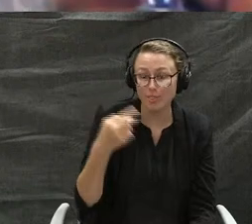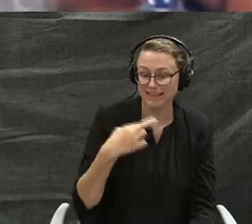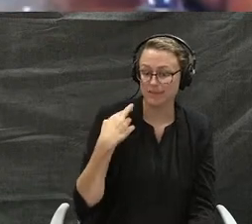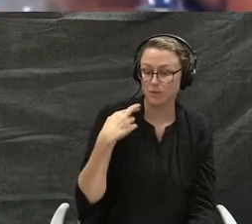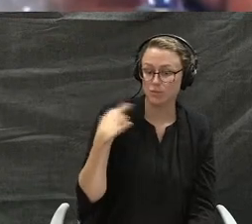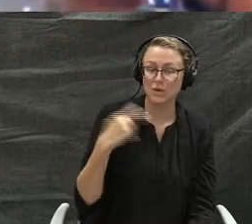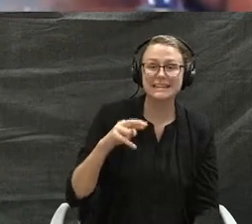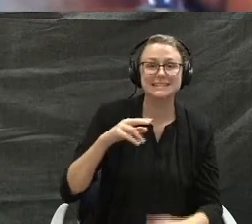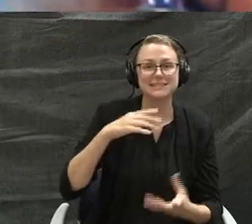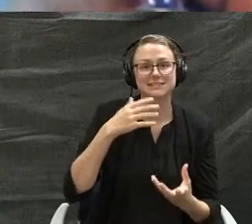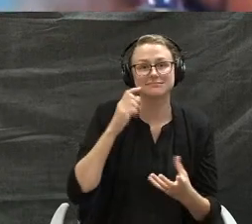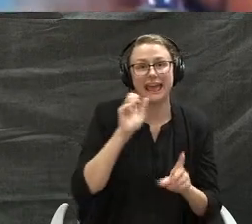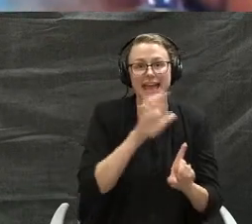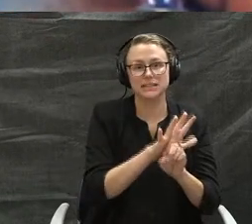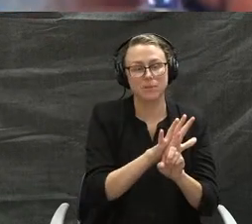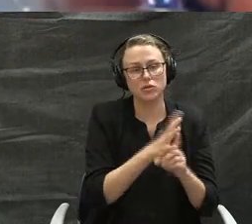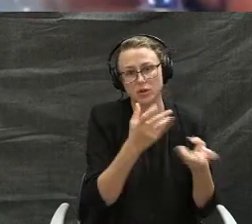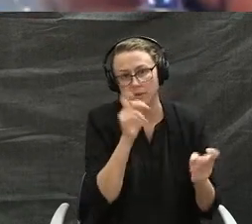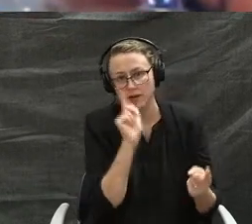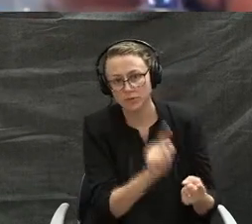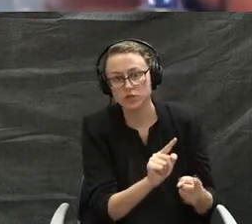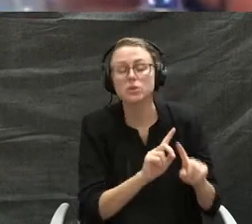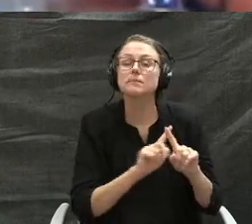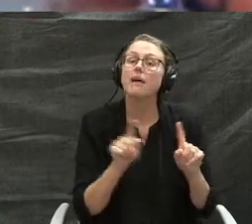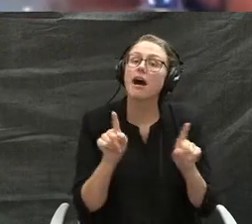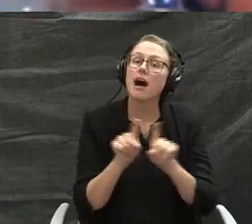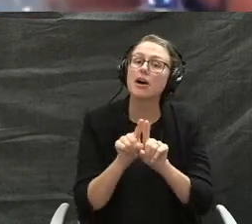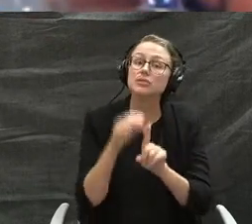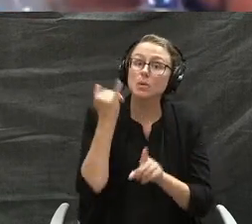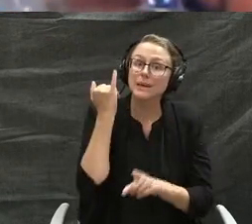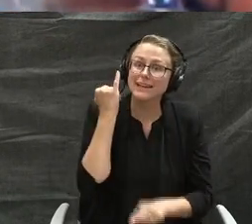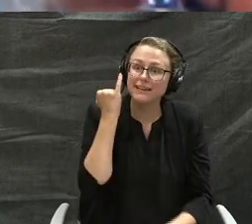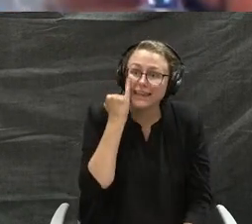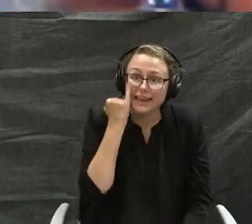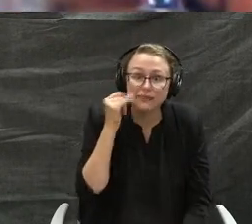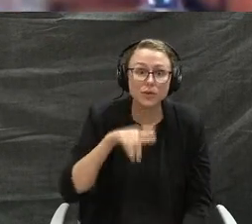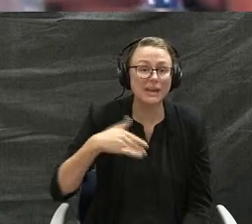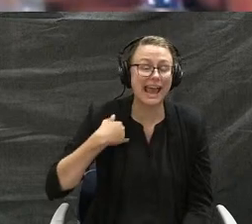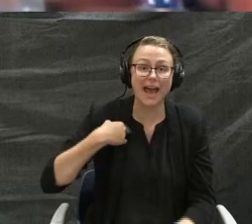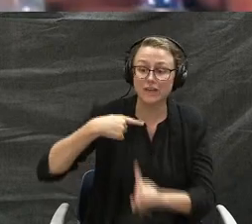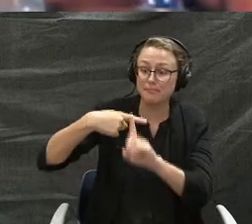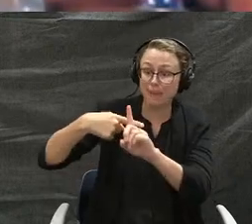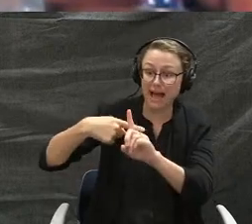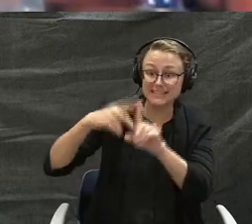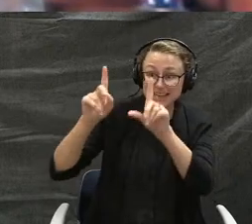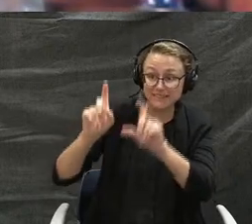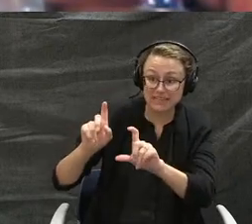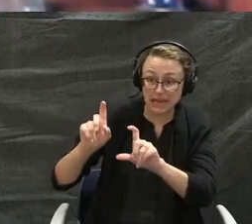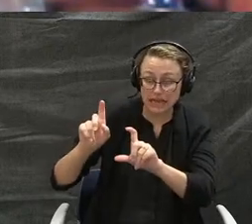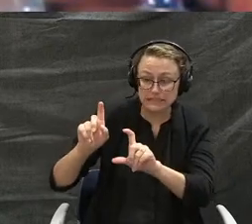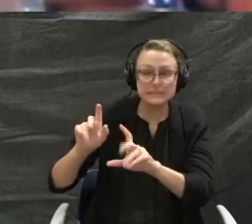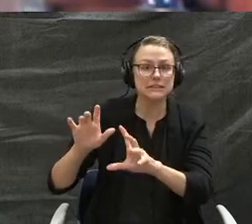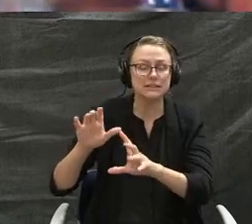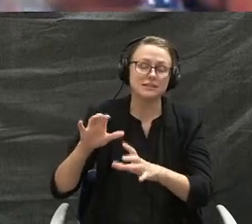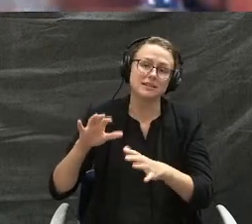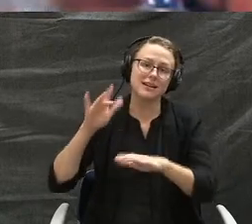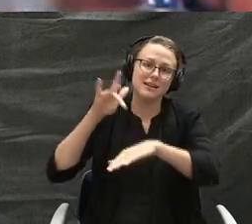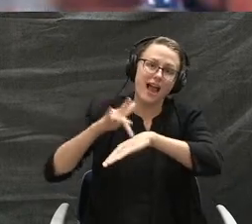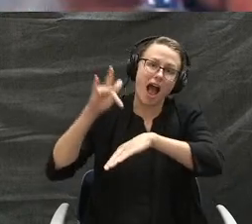minimize that risk, but also that if we do have a positive case that with contact tracing we have a smaller group that we